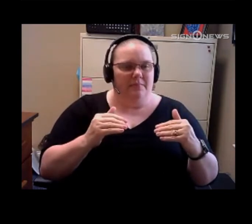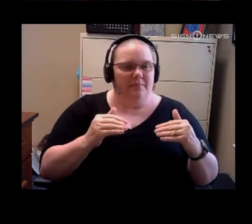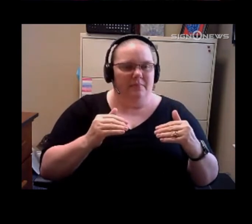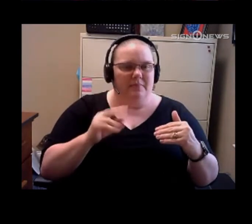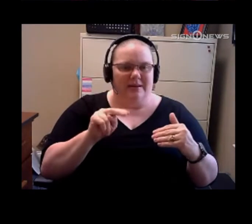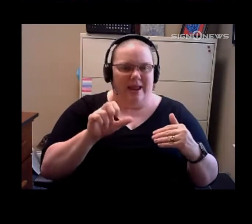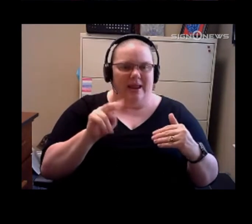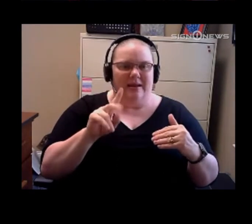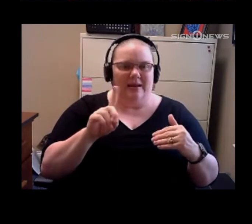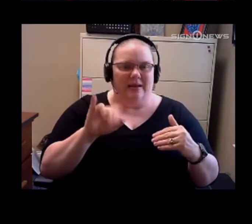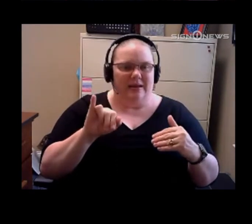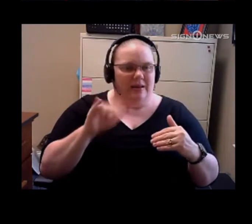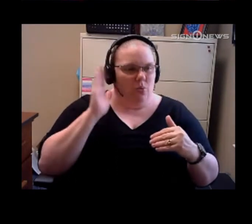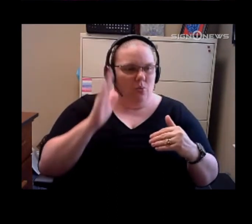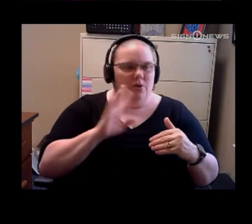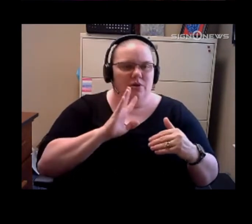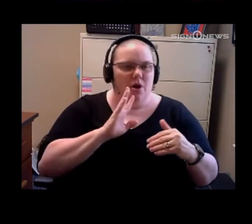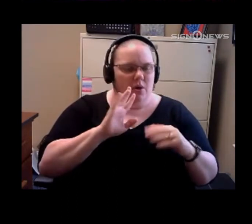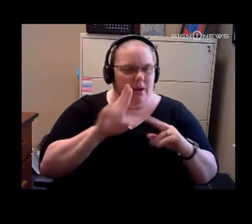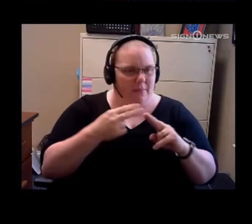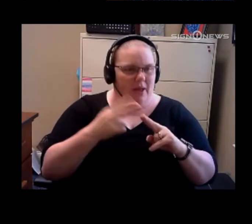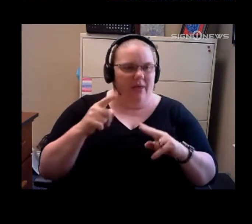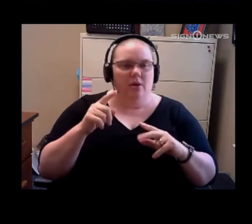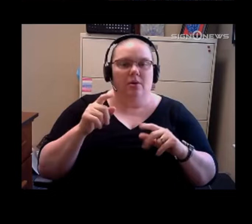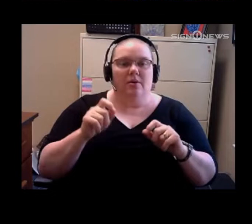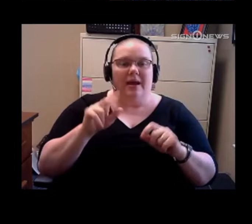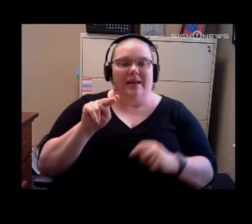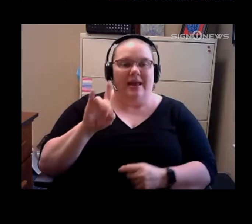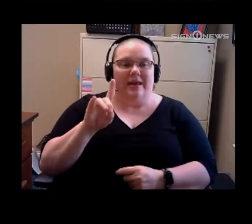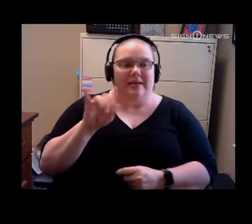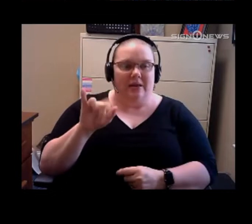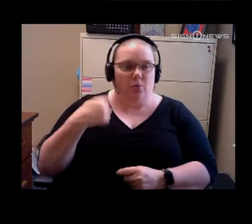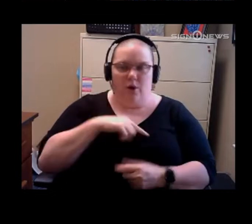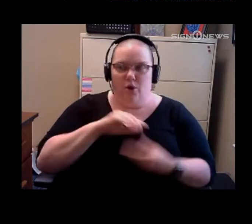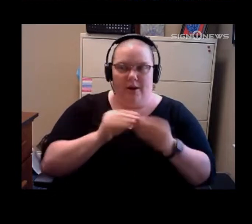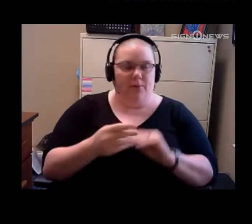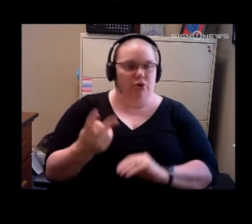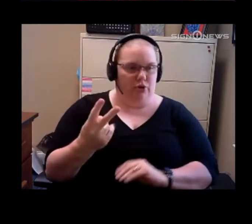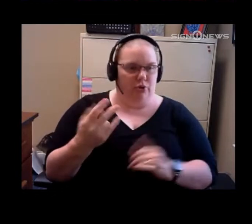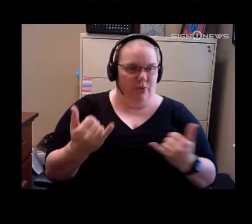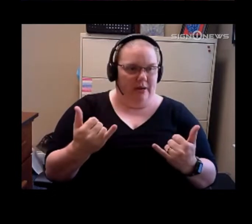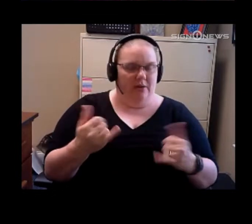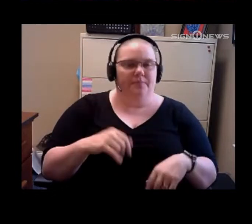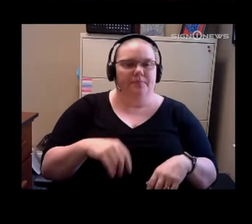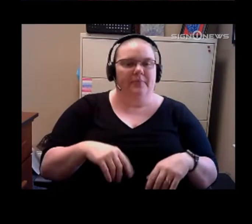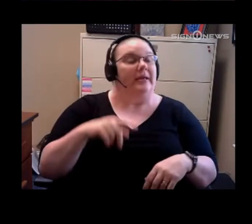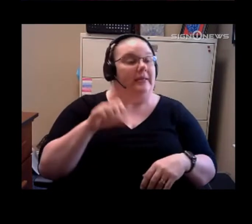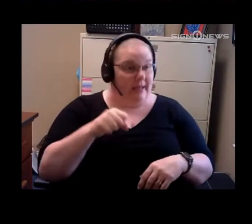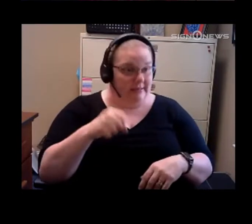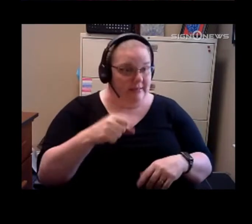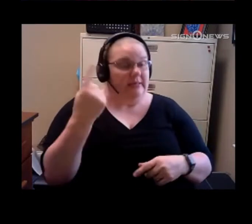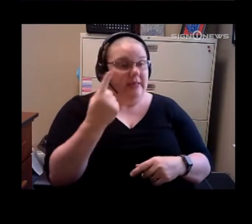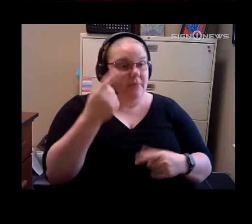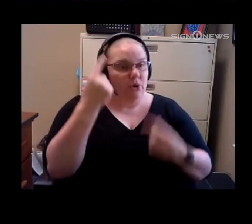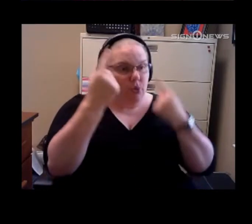okay we're on number two here yes yes